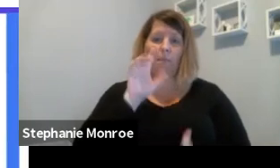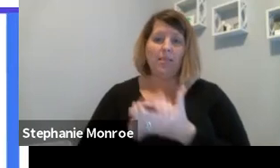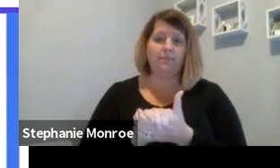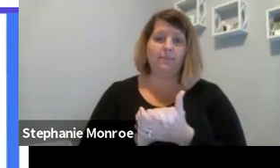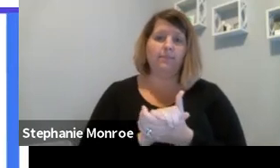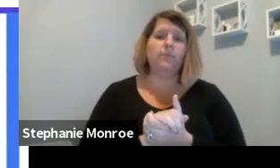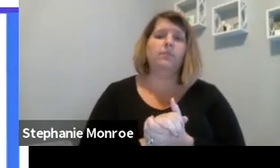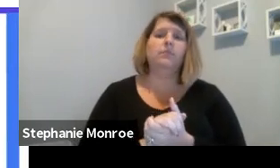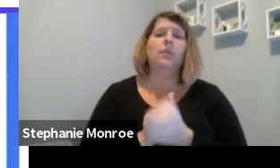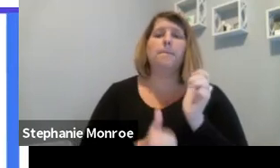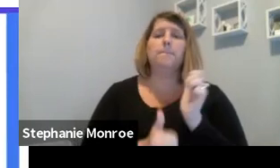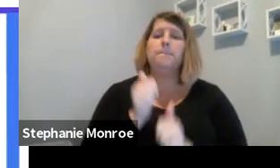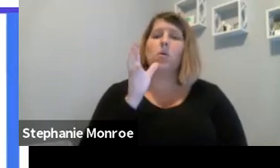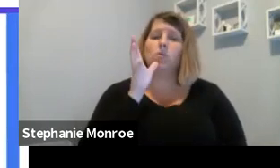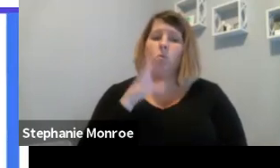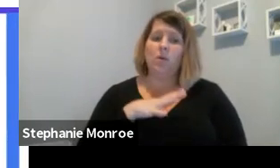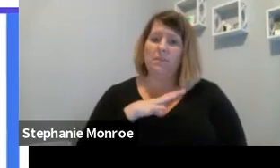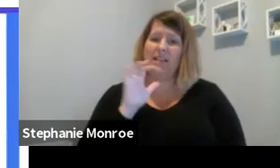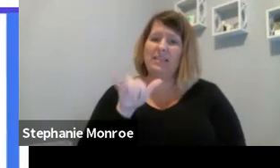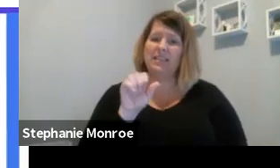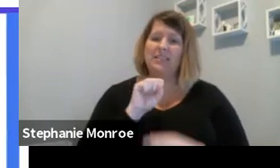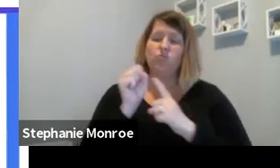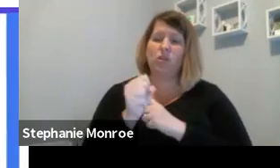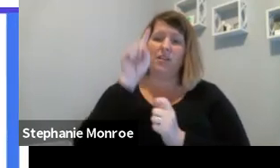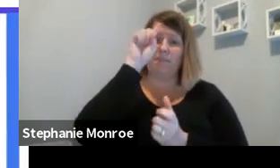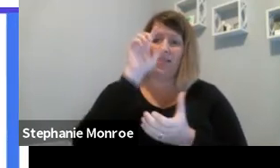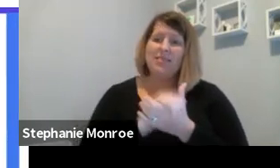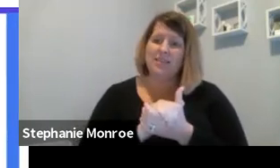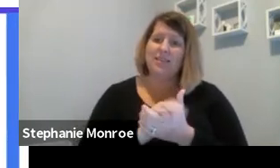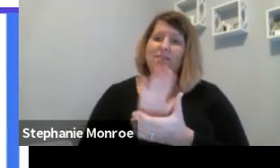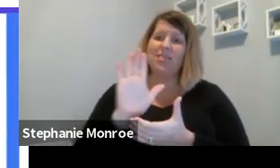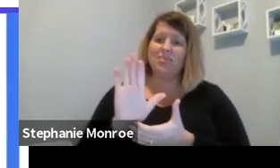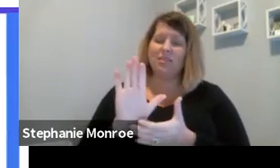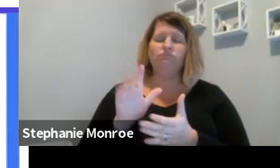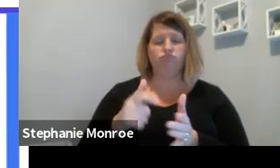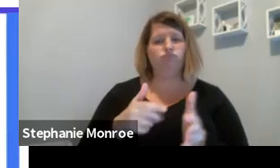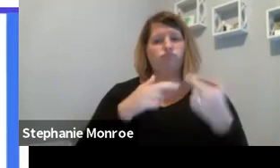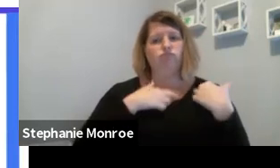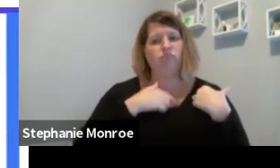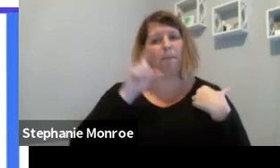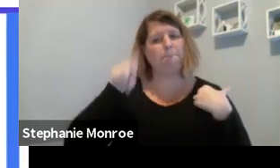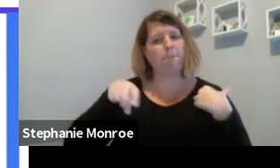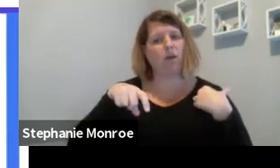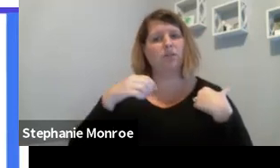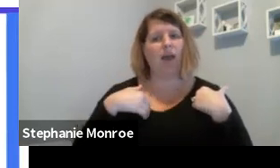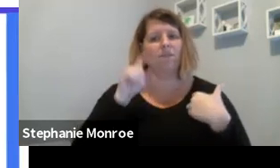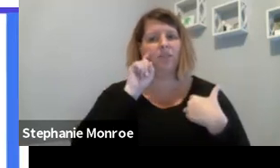Most women in these cases believe that it is their obligation to have sex with their husbands